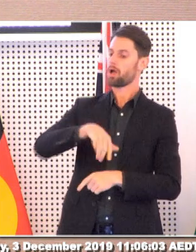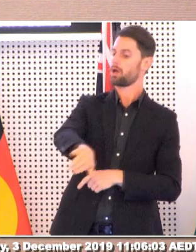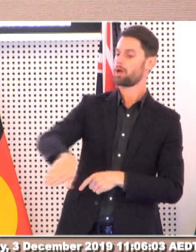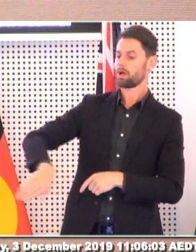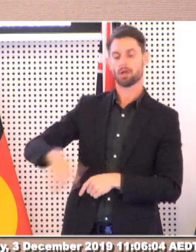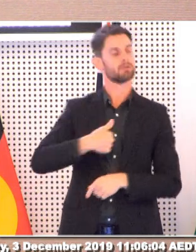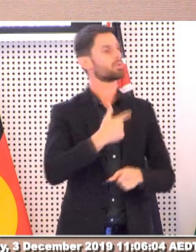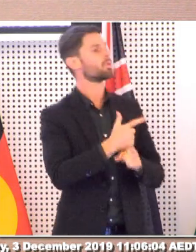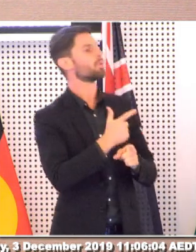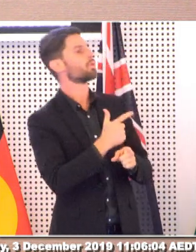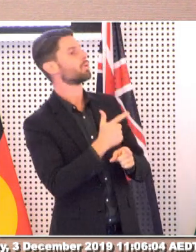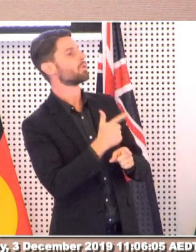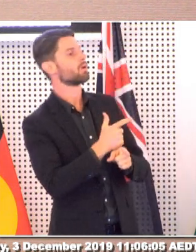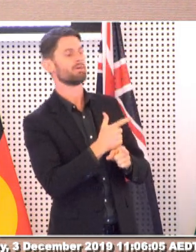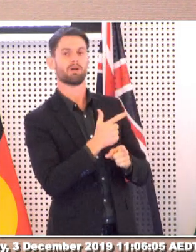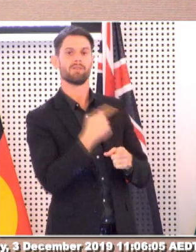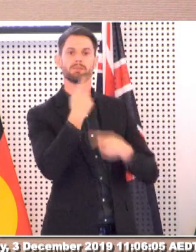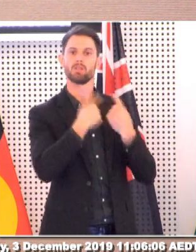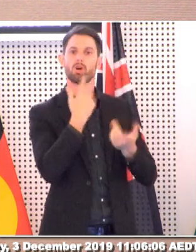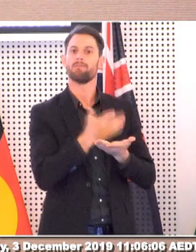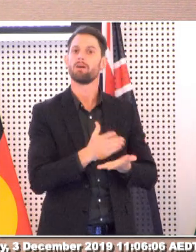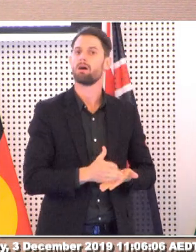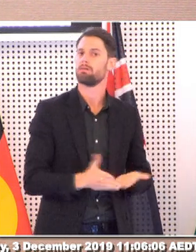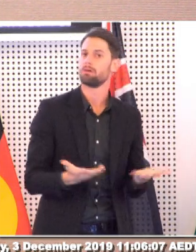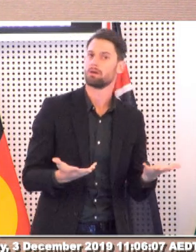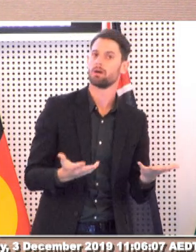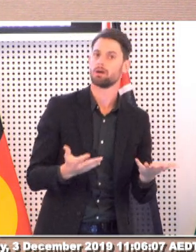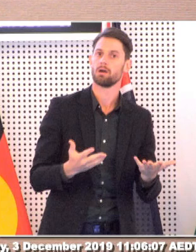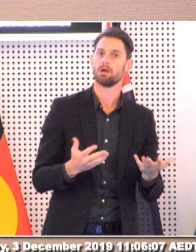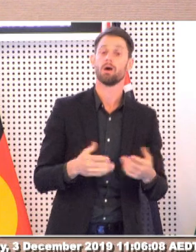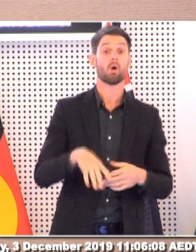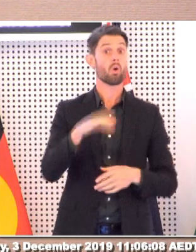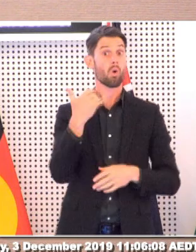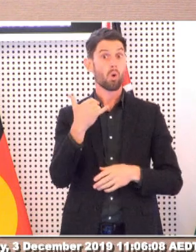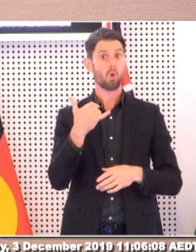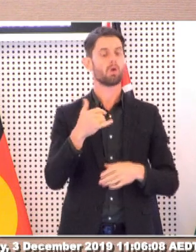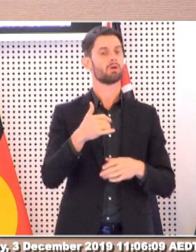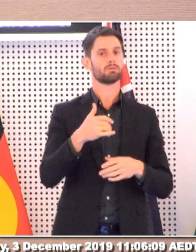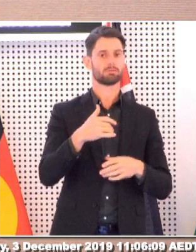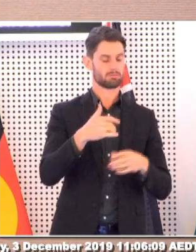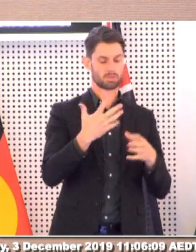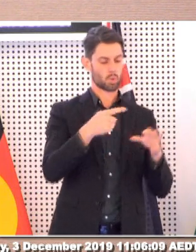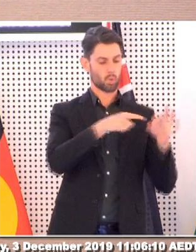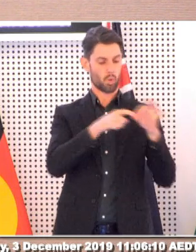But then it seems that the questions around violence are not asked